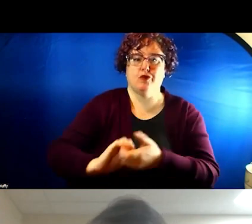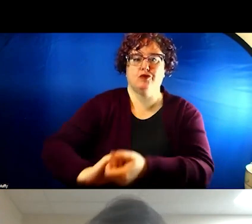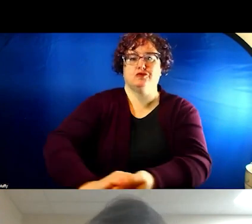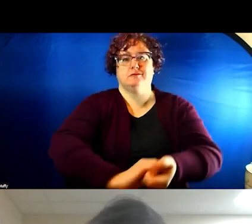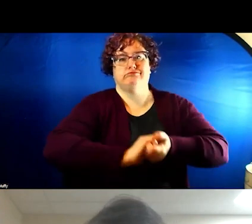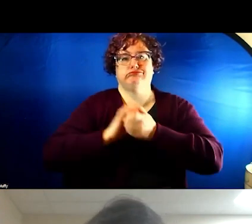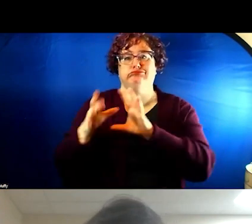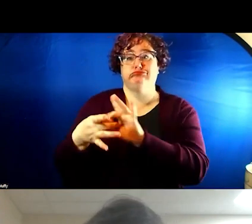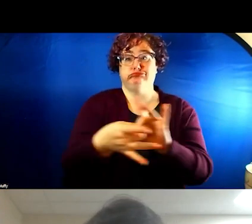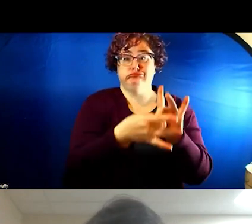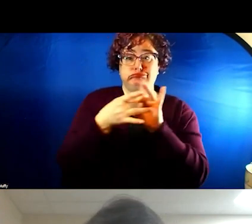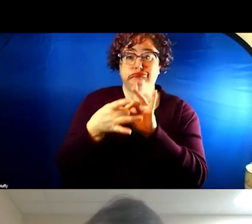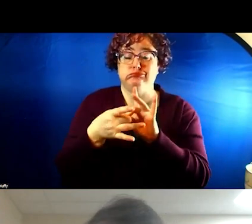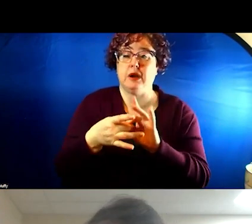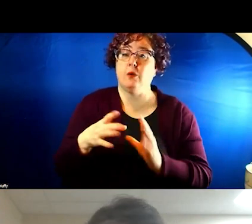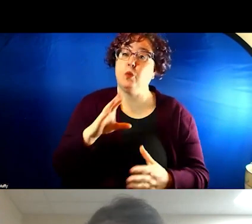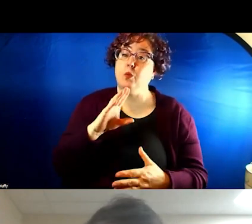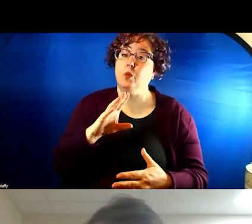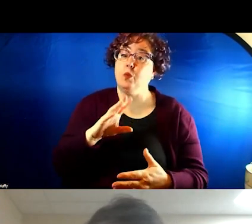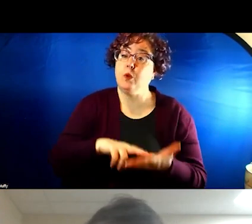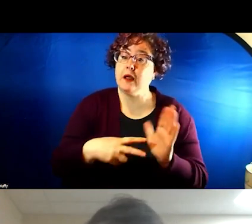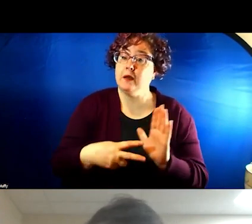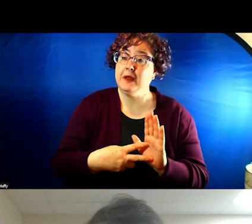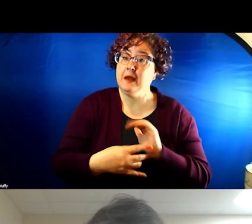WHEN I SAY PARTNERSHIPS, THAT IS NOT JUST MENTAL HEALTH.